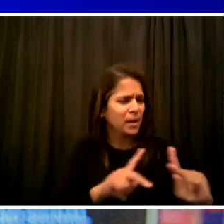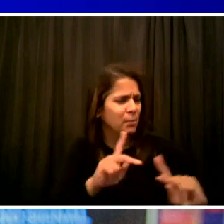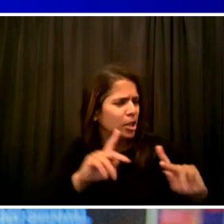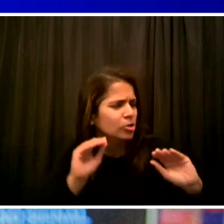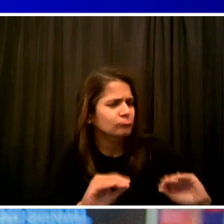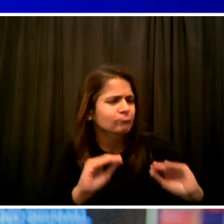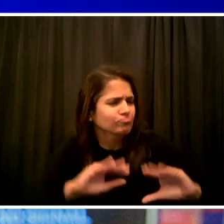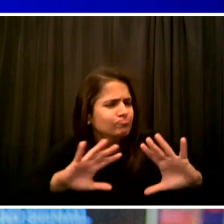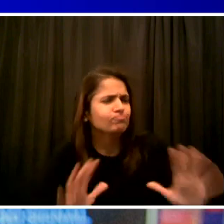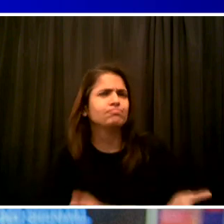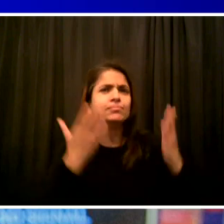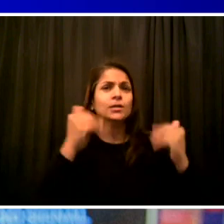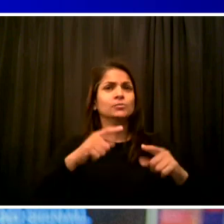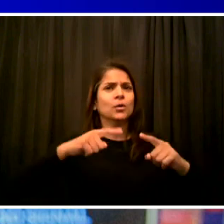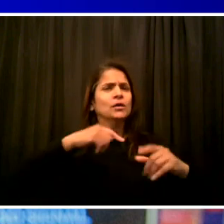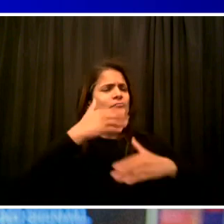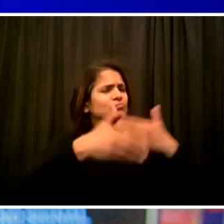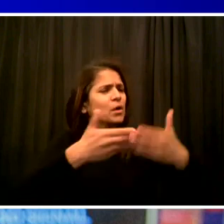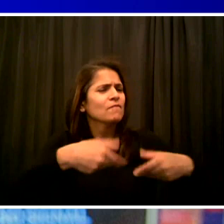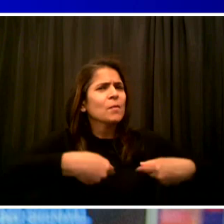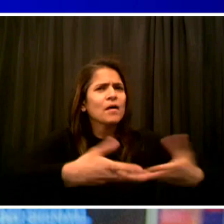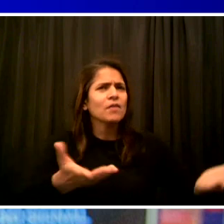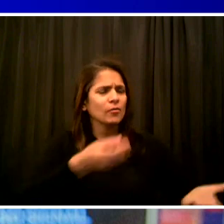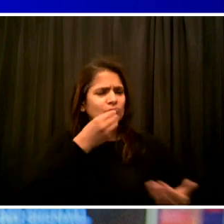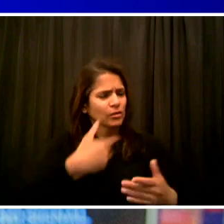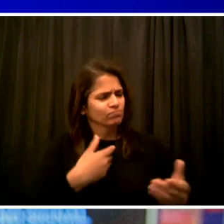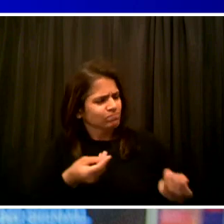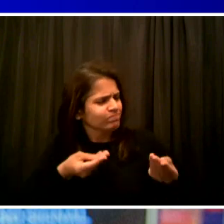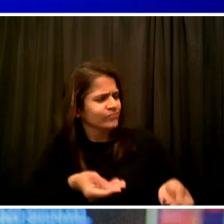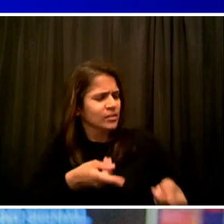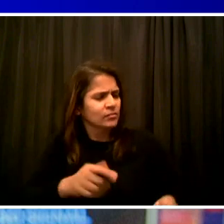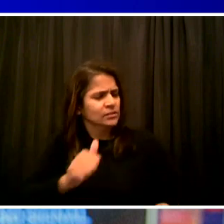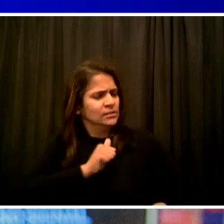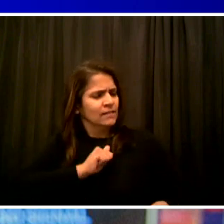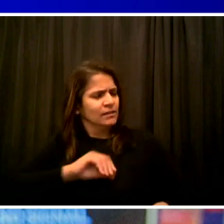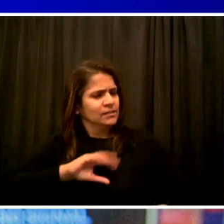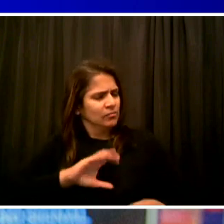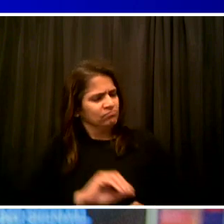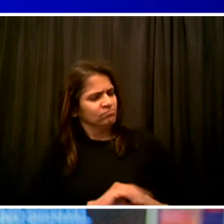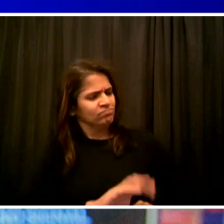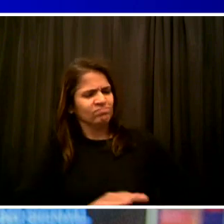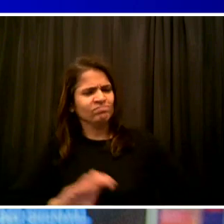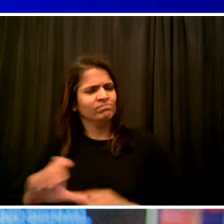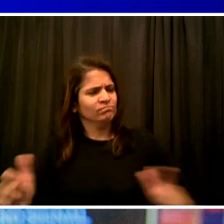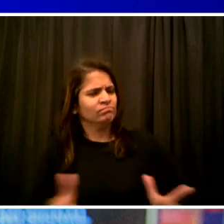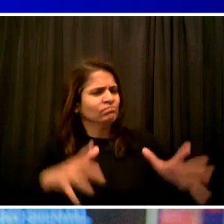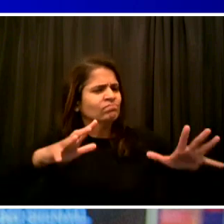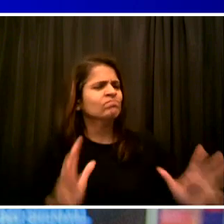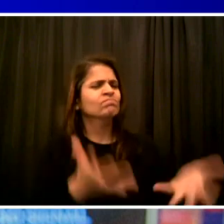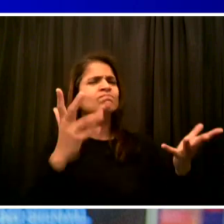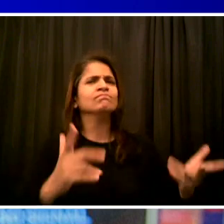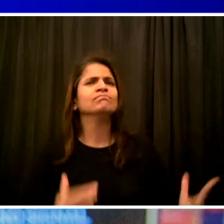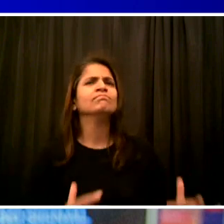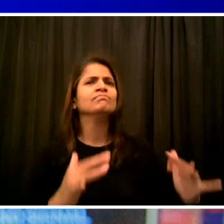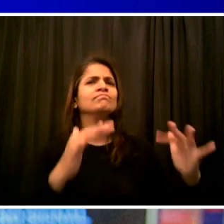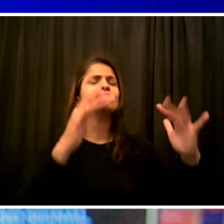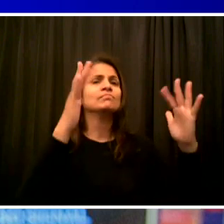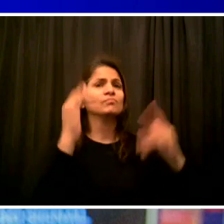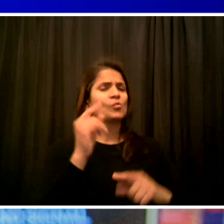BUILD UP WHO THEY ARE, TO BRING OUT THEIR POTENTIAL TO GIVE THEM SELF-ESTEEM AND HOE.P AND LAL O TFHESE THINGS COME